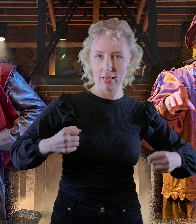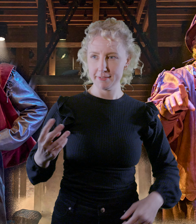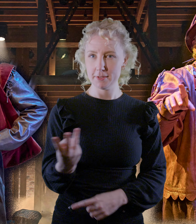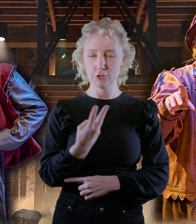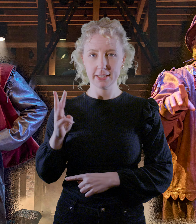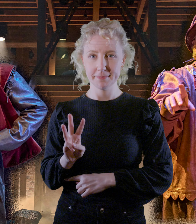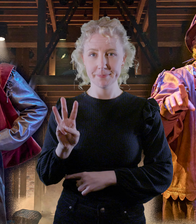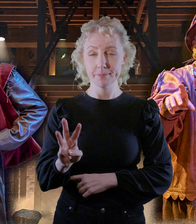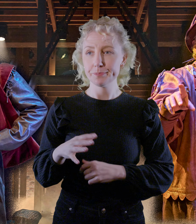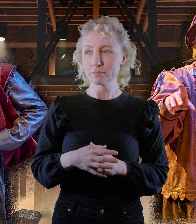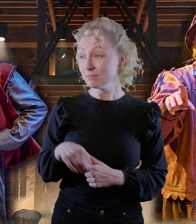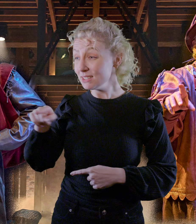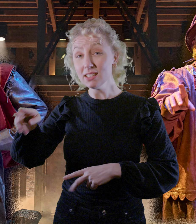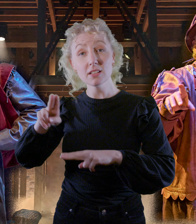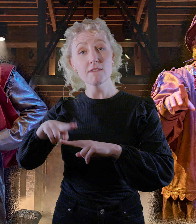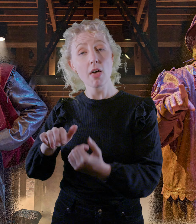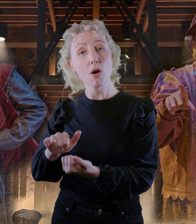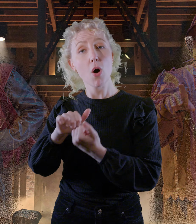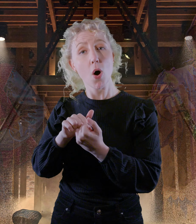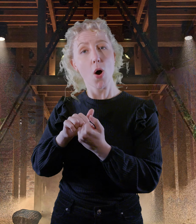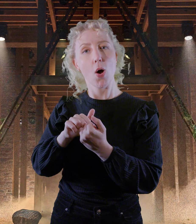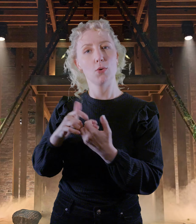Burbage’s father owns a playhouse called The Theatre